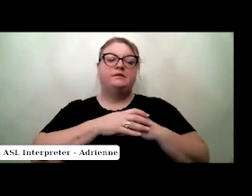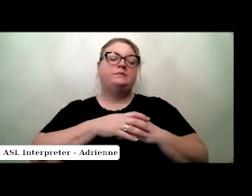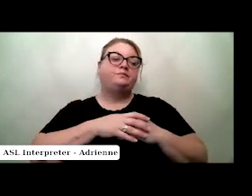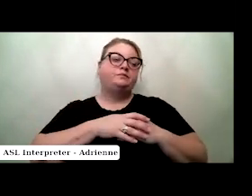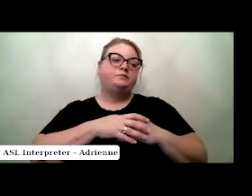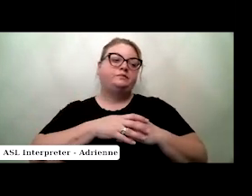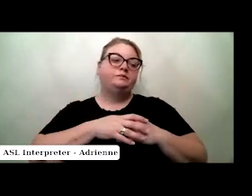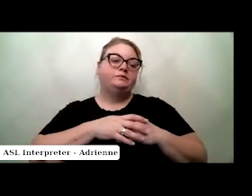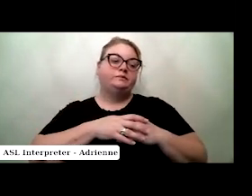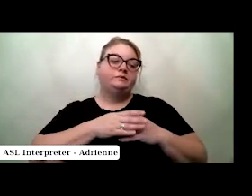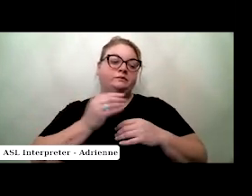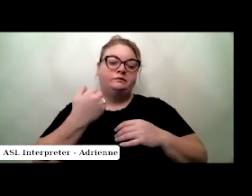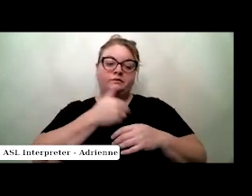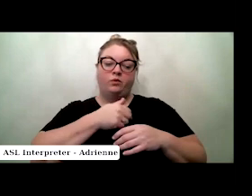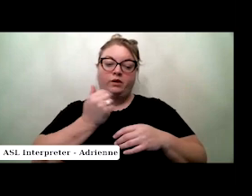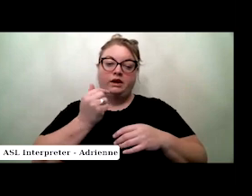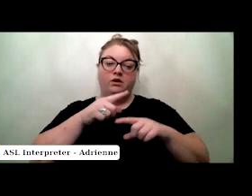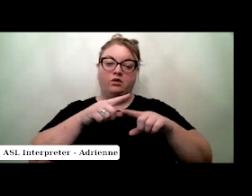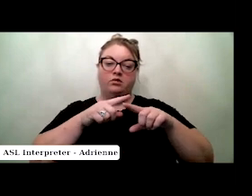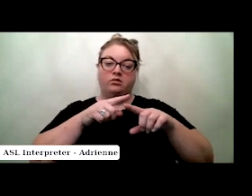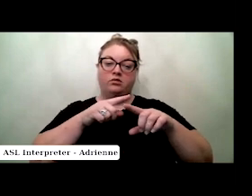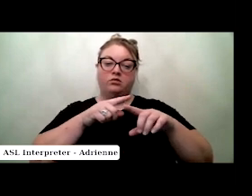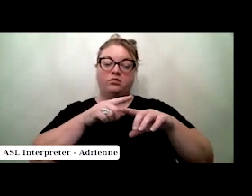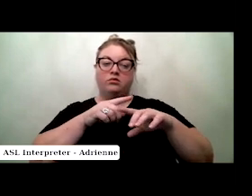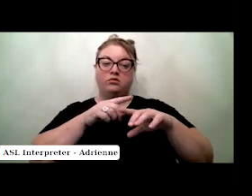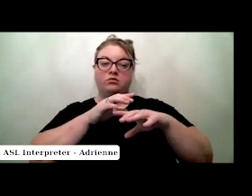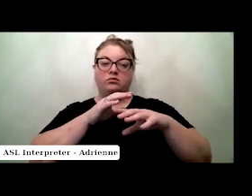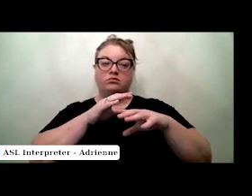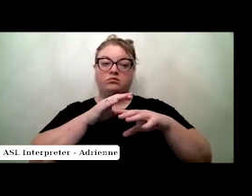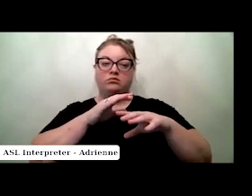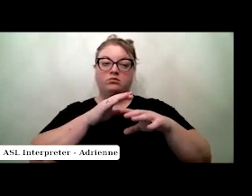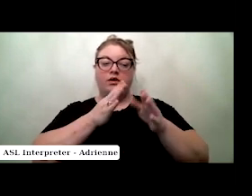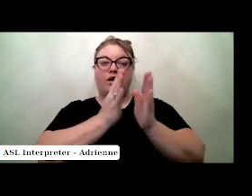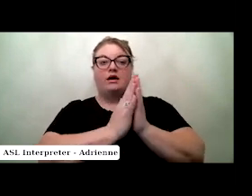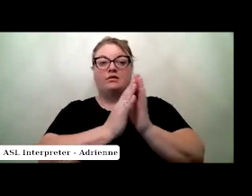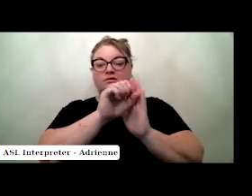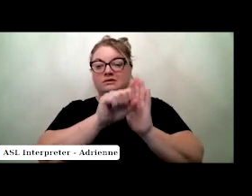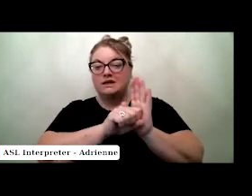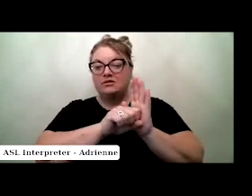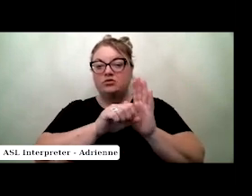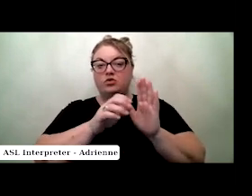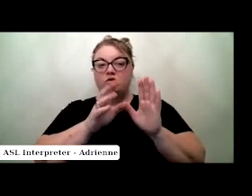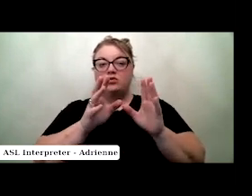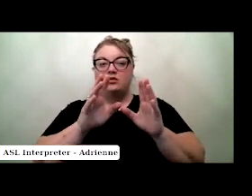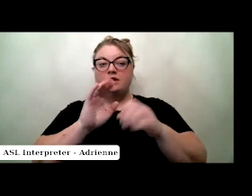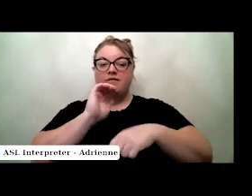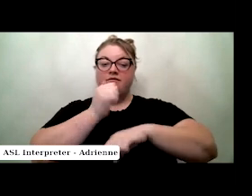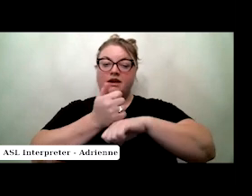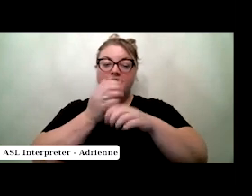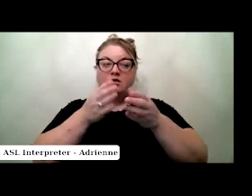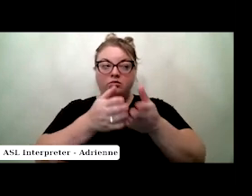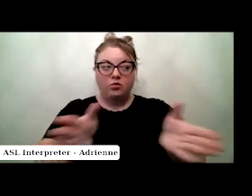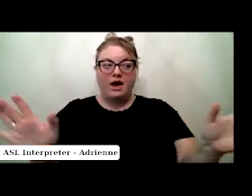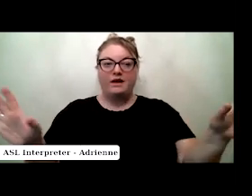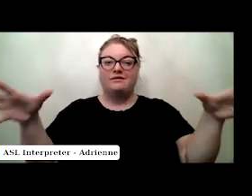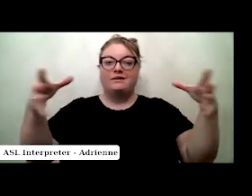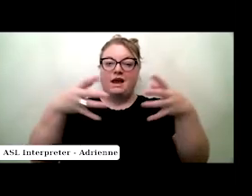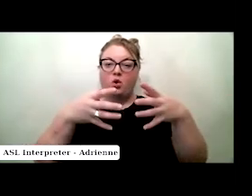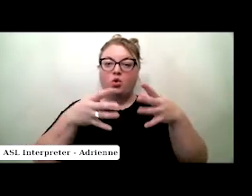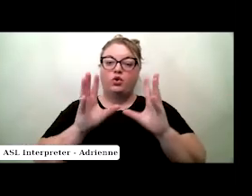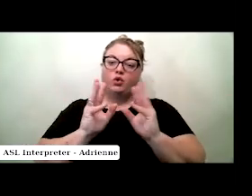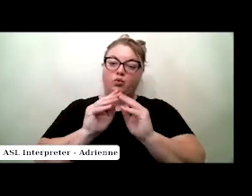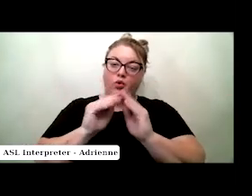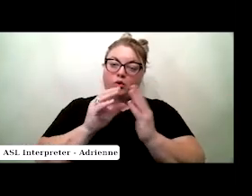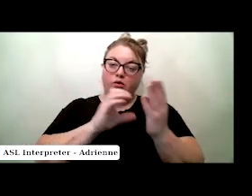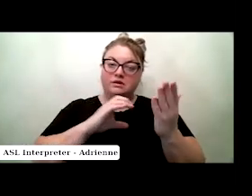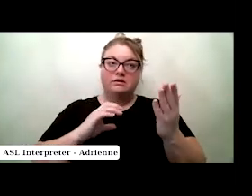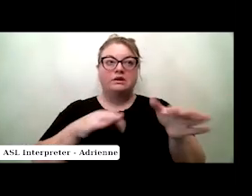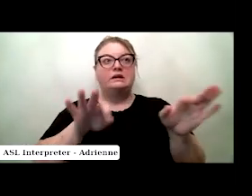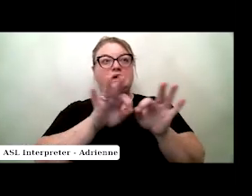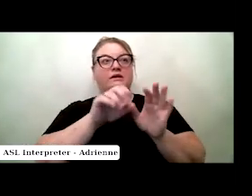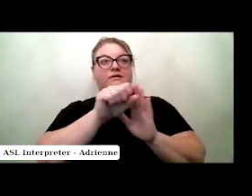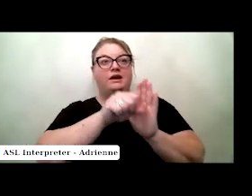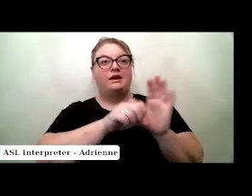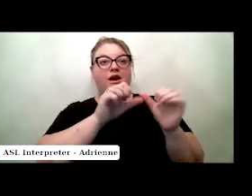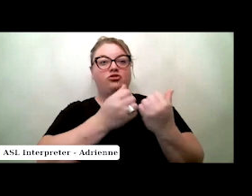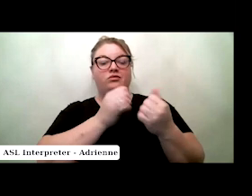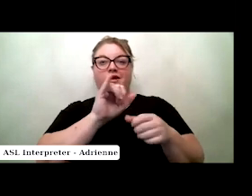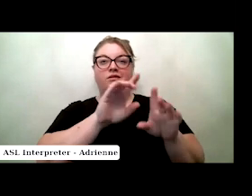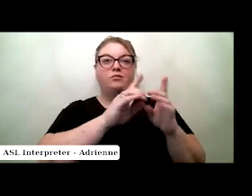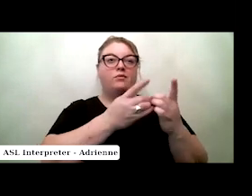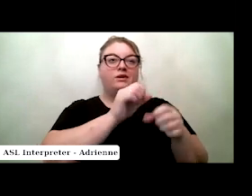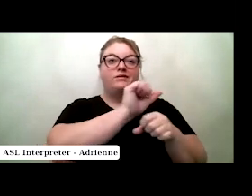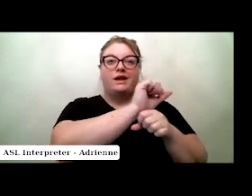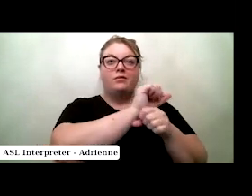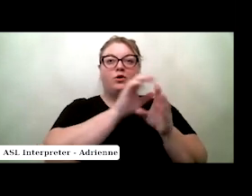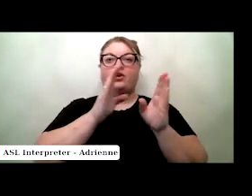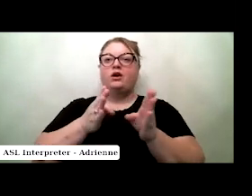And we call on States to convene stakeholder groups including key State agencies, like Department of Labor, Health and Human Services.